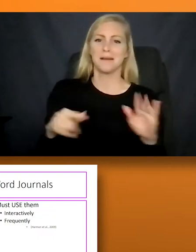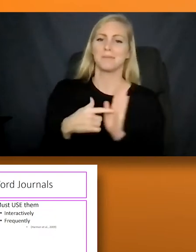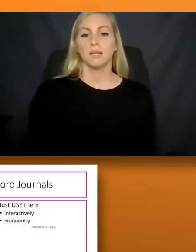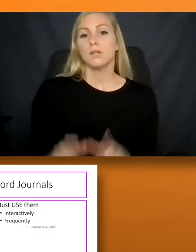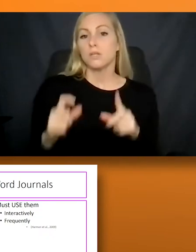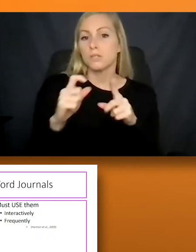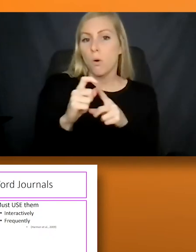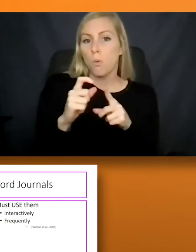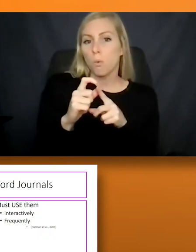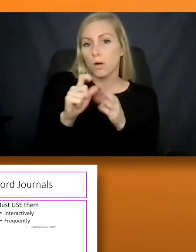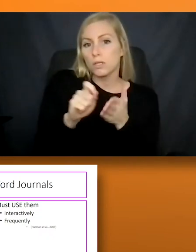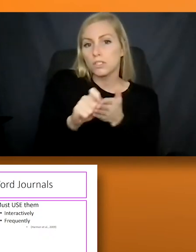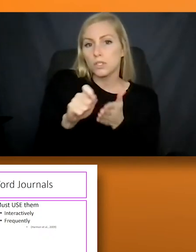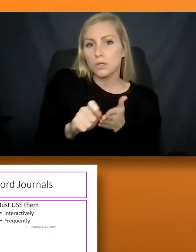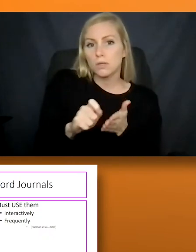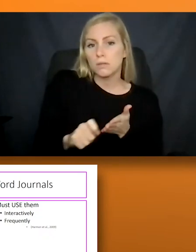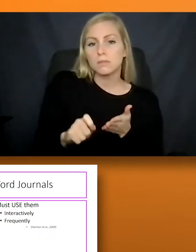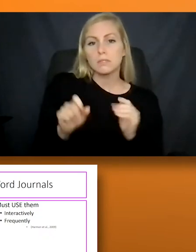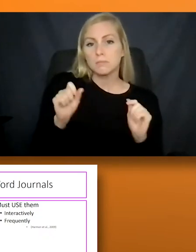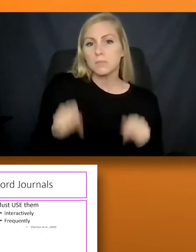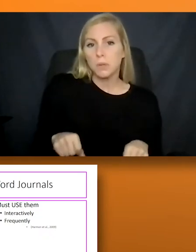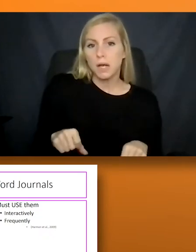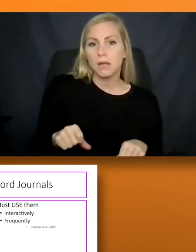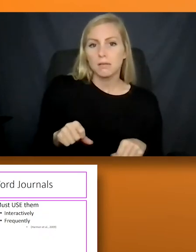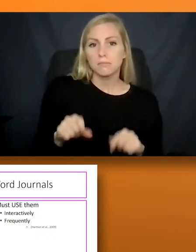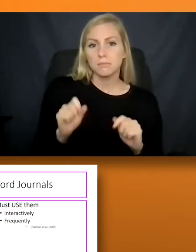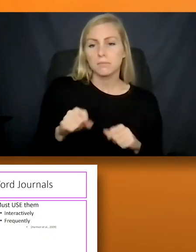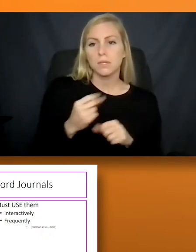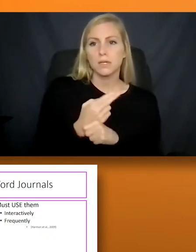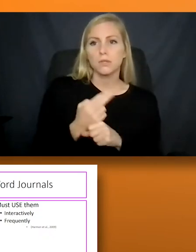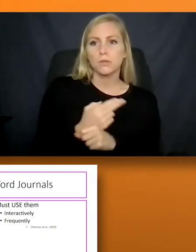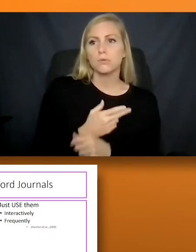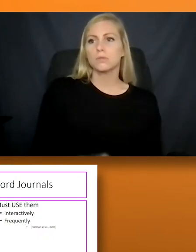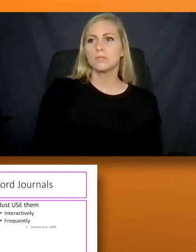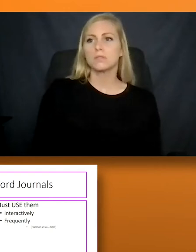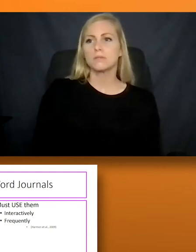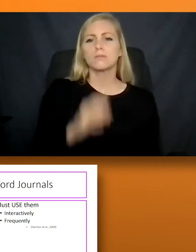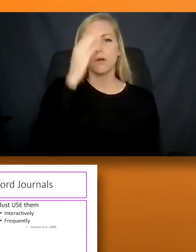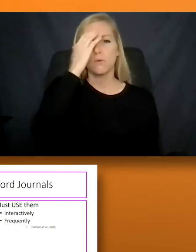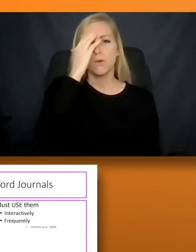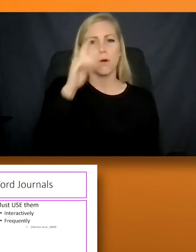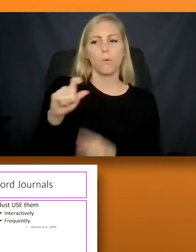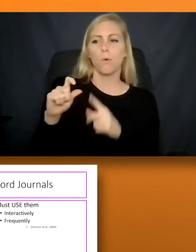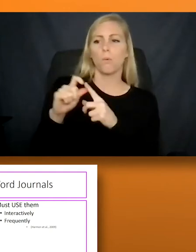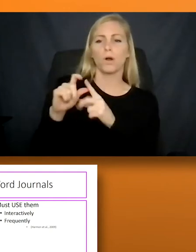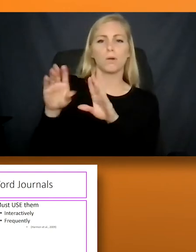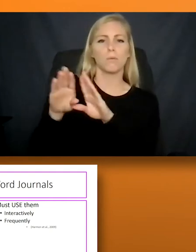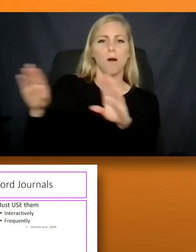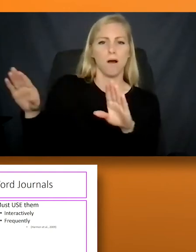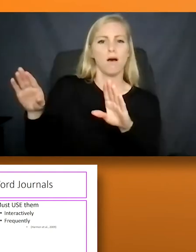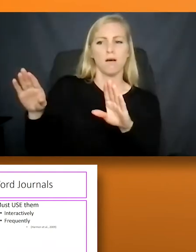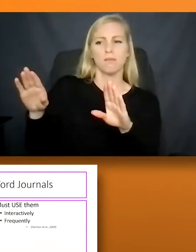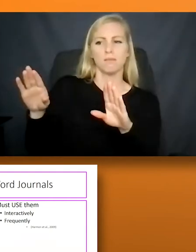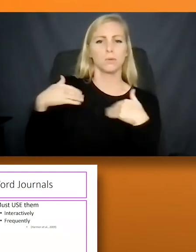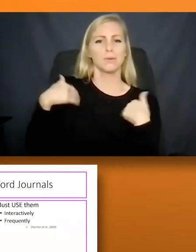You can use word journals in your classroom. Word journals are kind of like a word wall that you might see in younger grades.